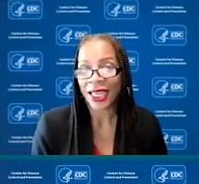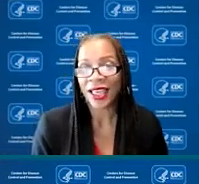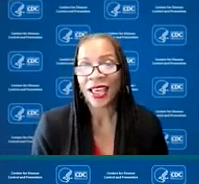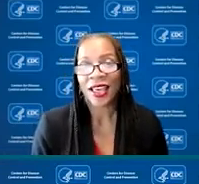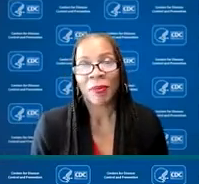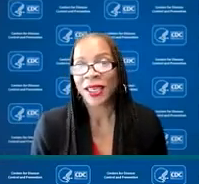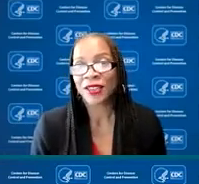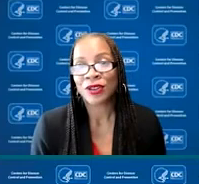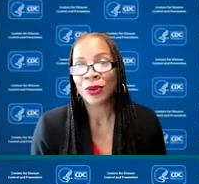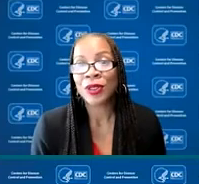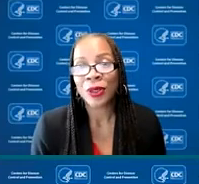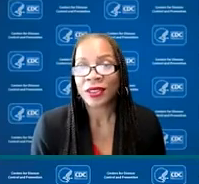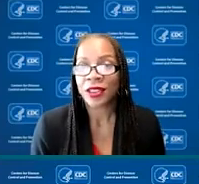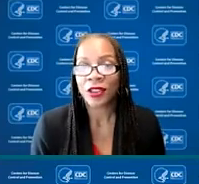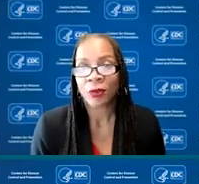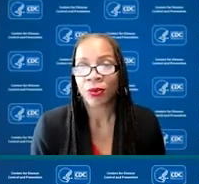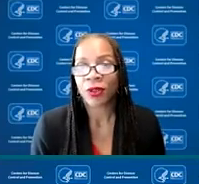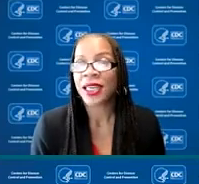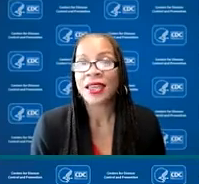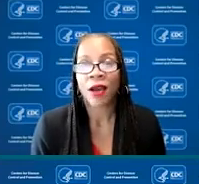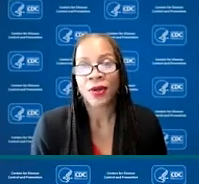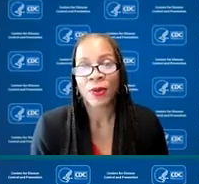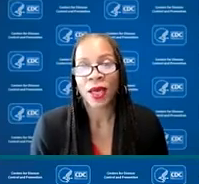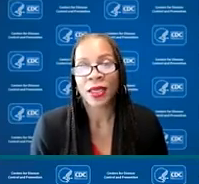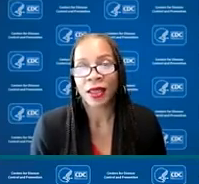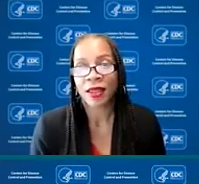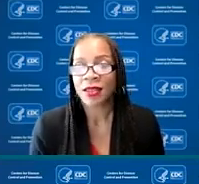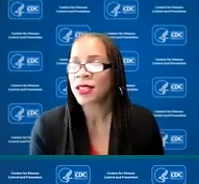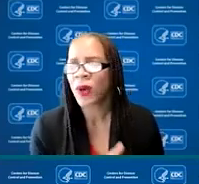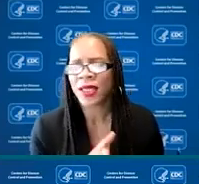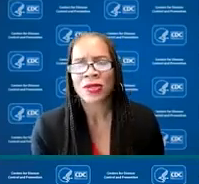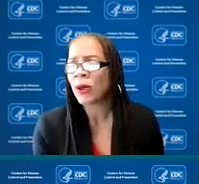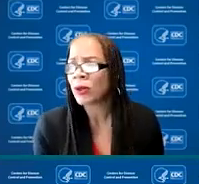because you alone in a leadership role cannot respond to anything. This is why it’s so